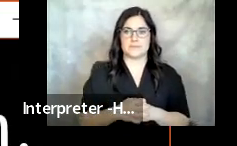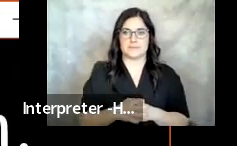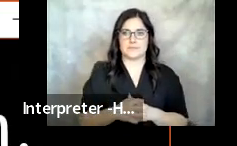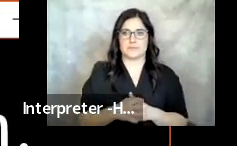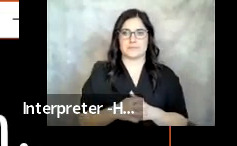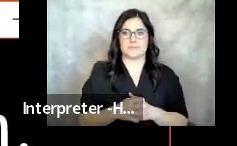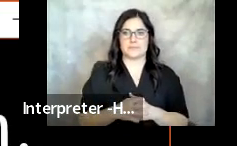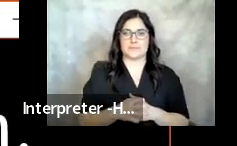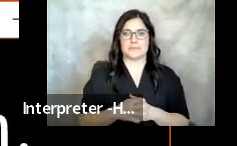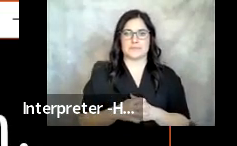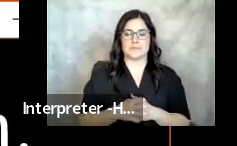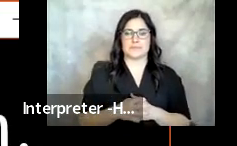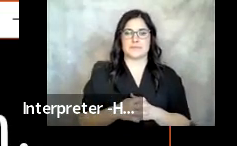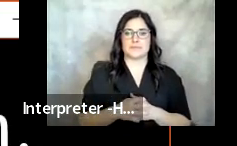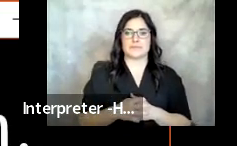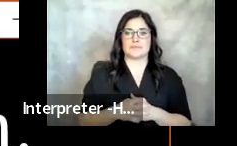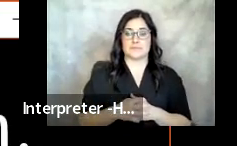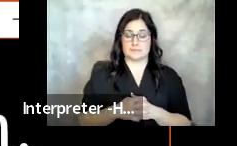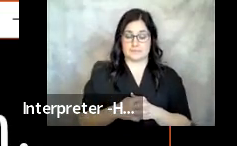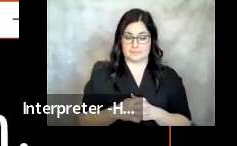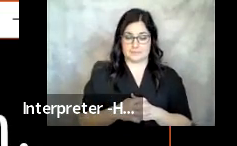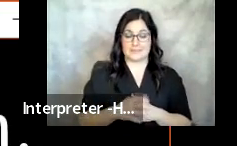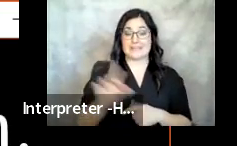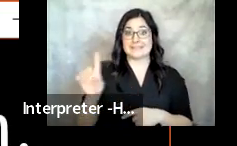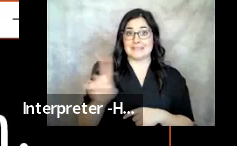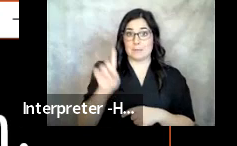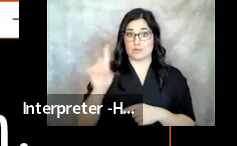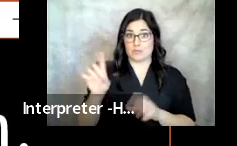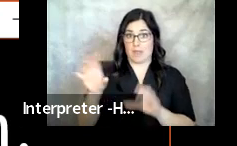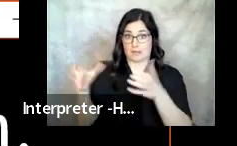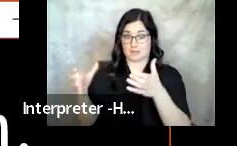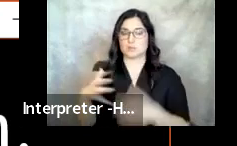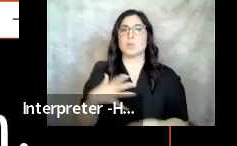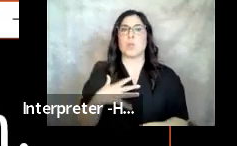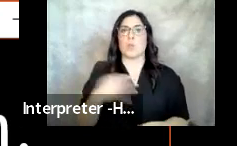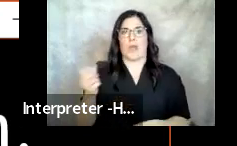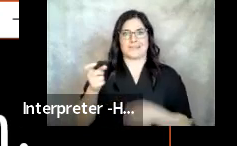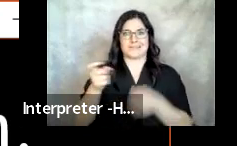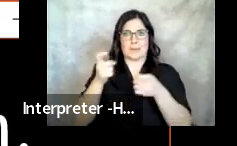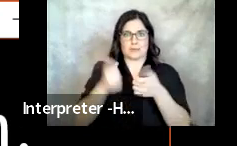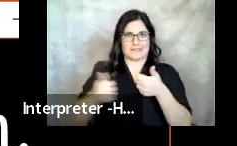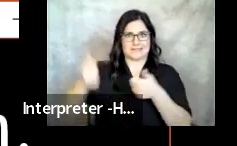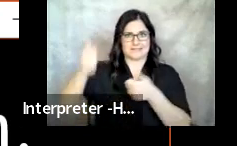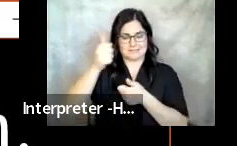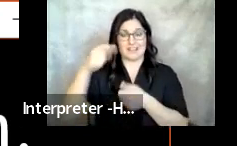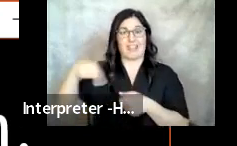Once they really secured. Once the Democrats, the white supremacists, Democrats really secured power.